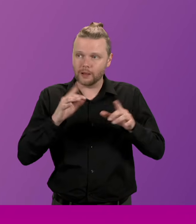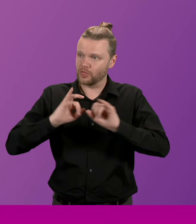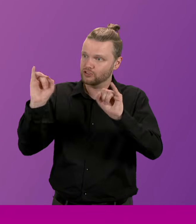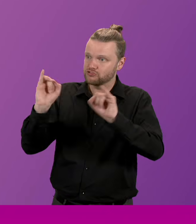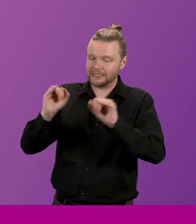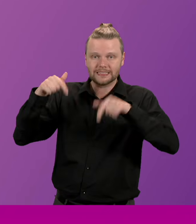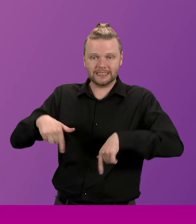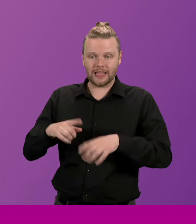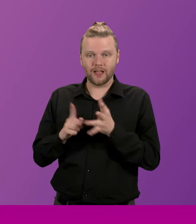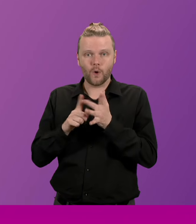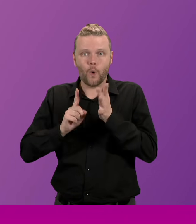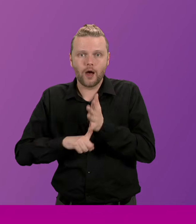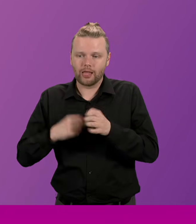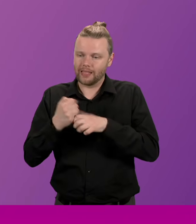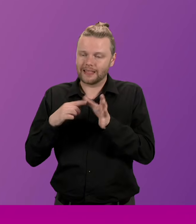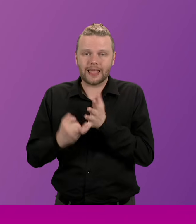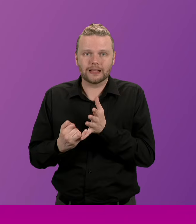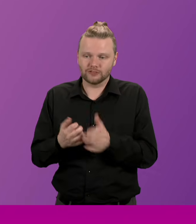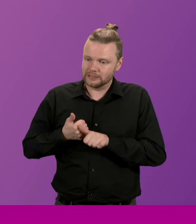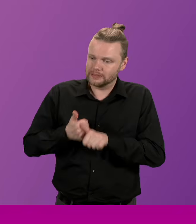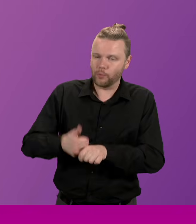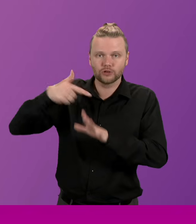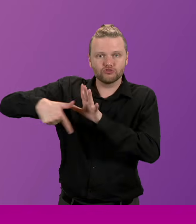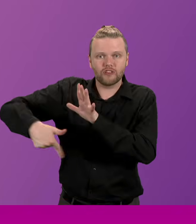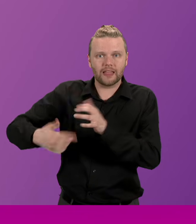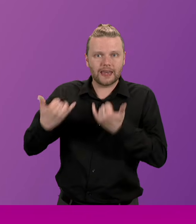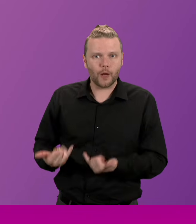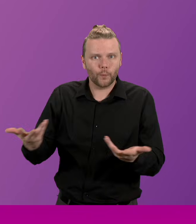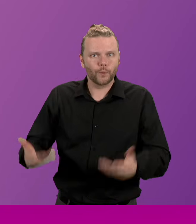our oil and gas industry and support drilling now?